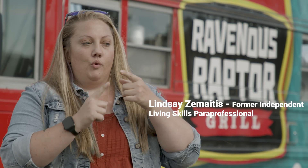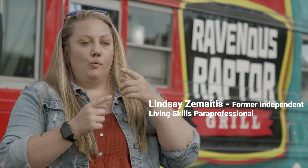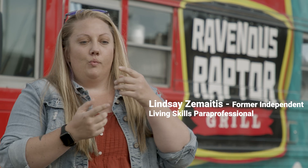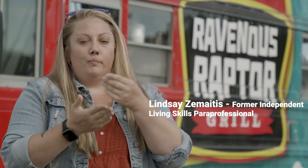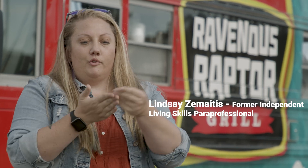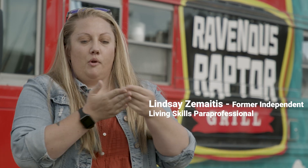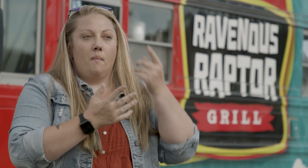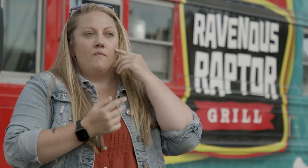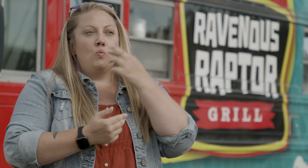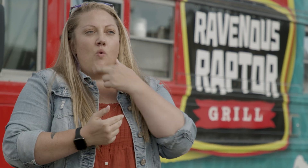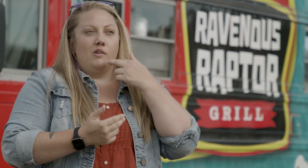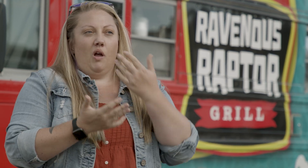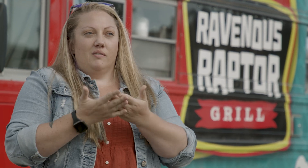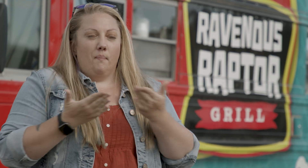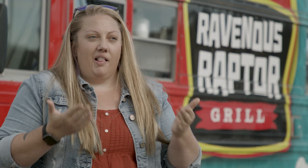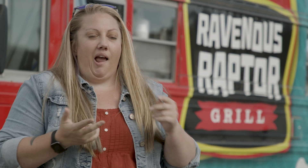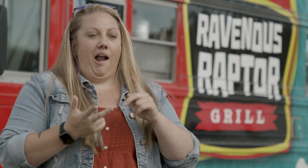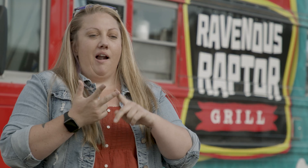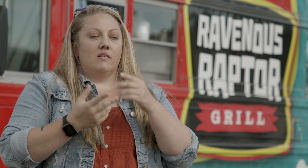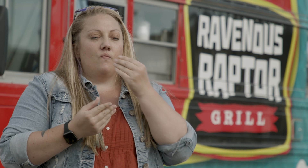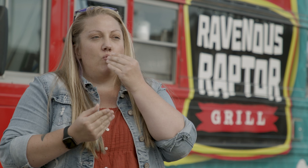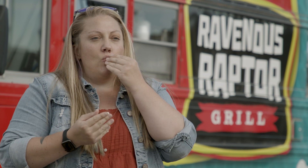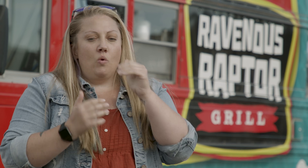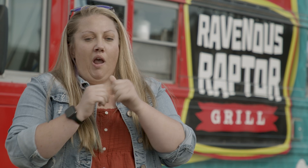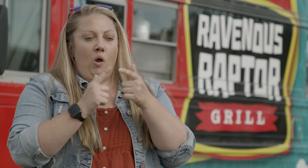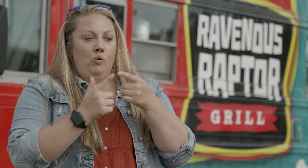Last year, we started learning to shop for supplies,